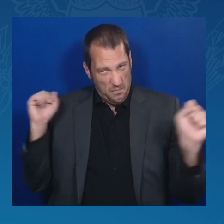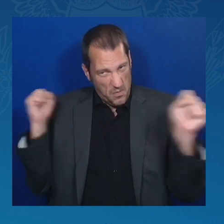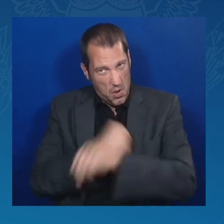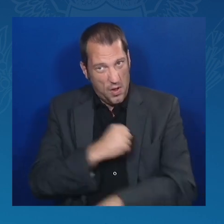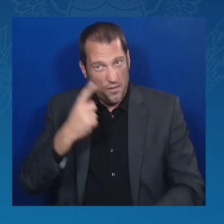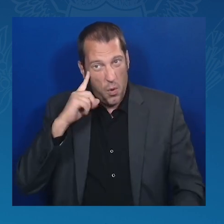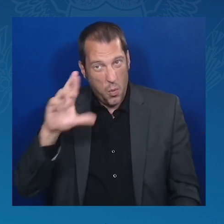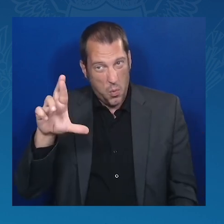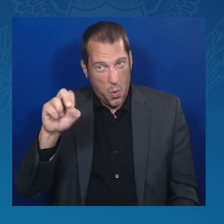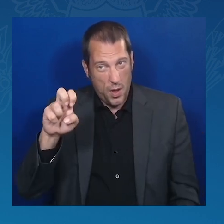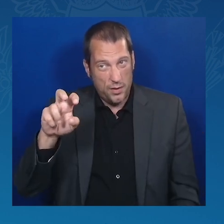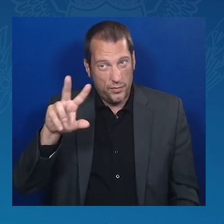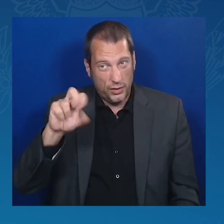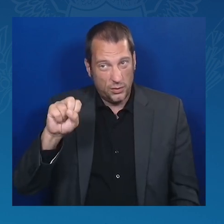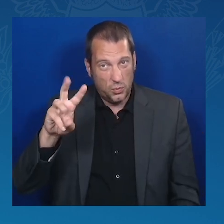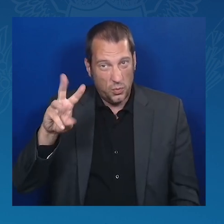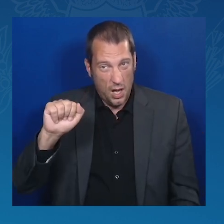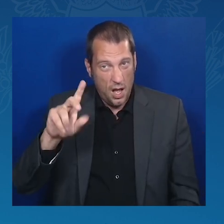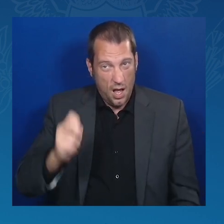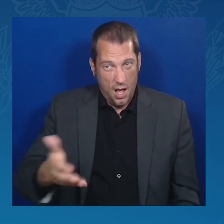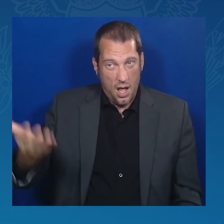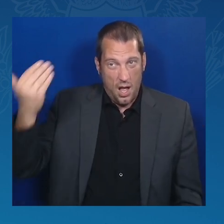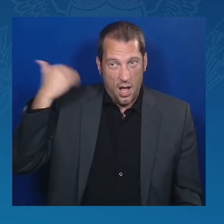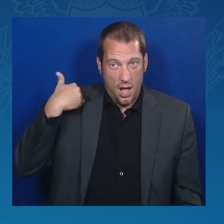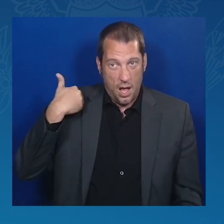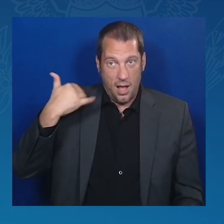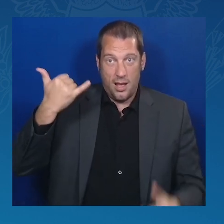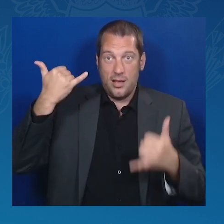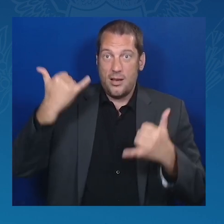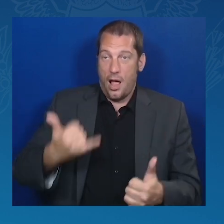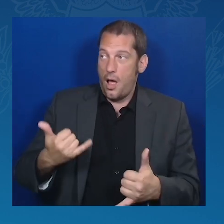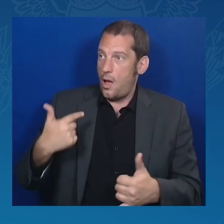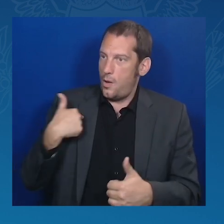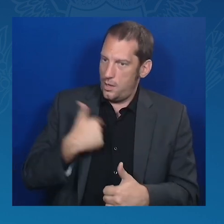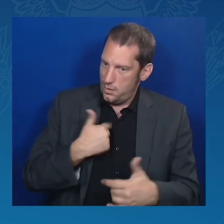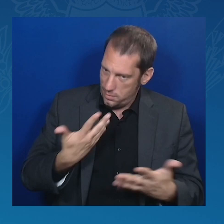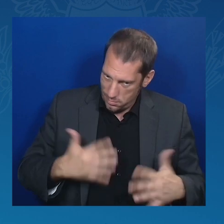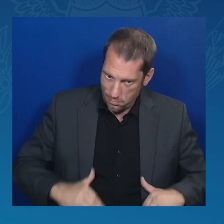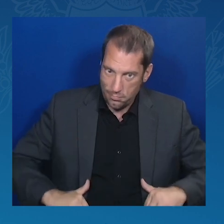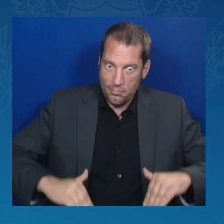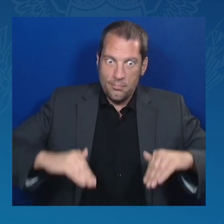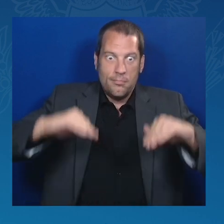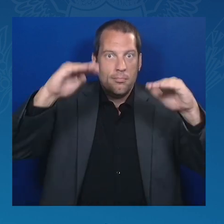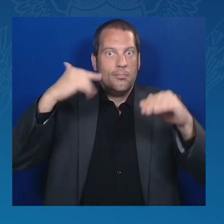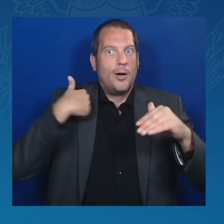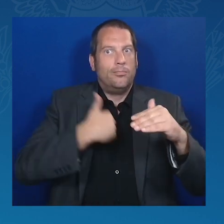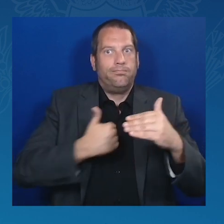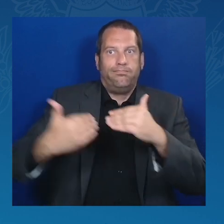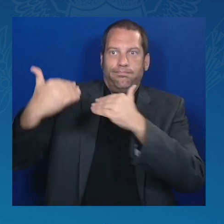I always paraphrase the saying from Coretta Scott King. She famously said, the fight for civil rights,